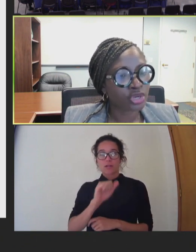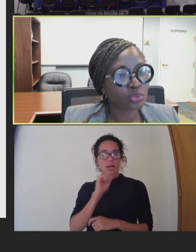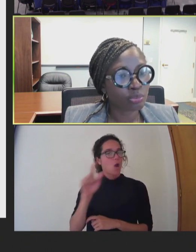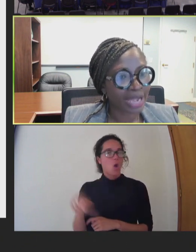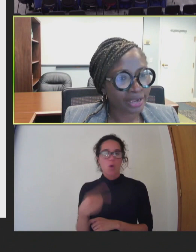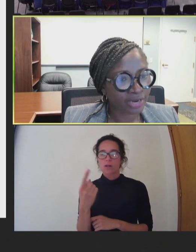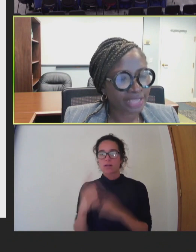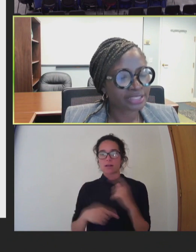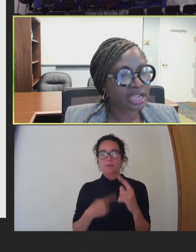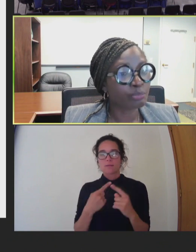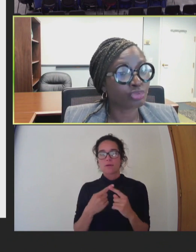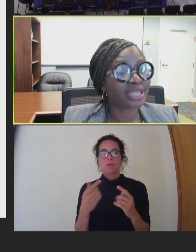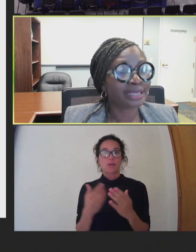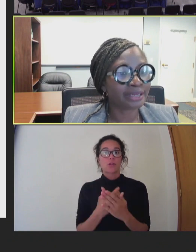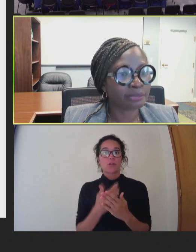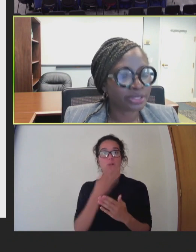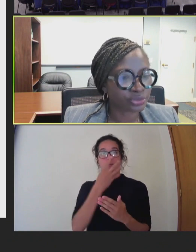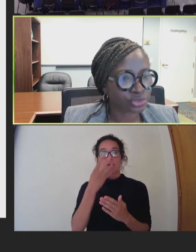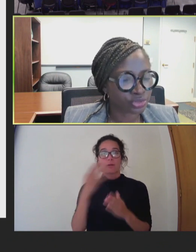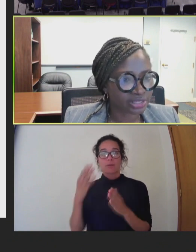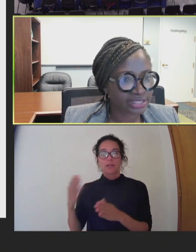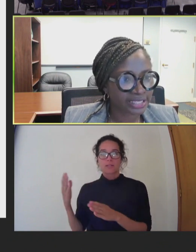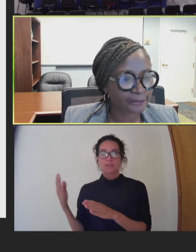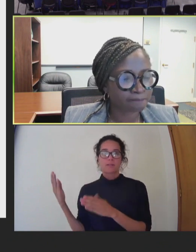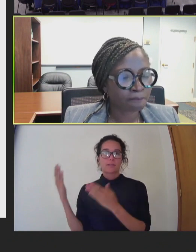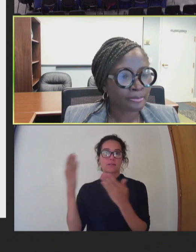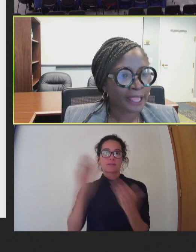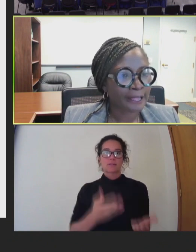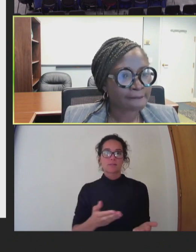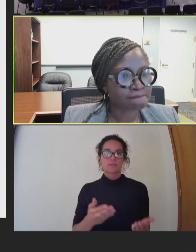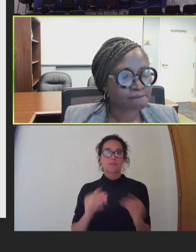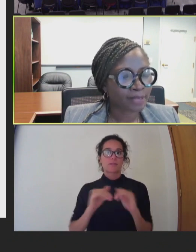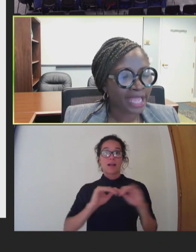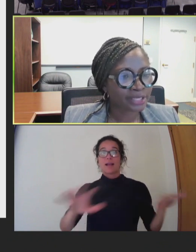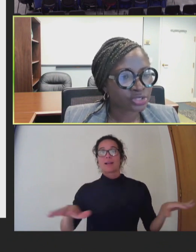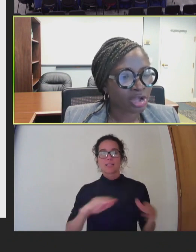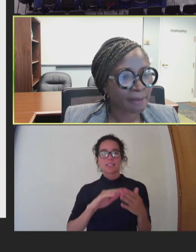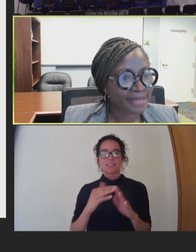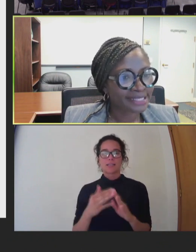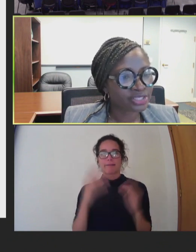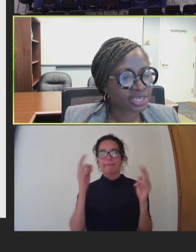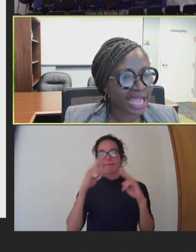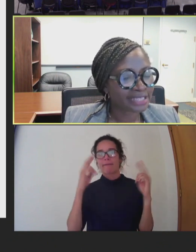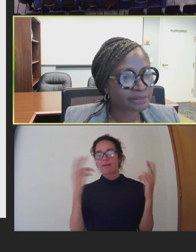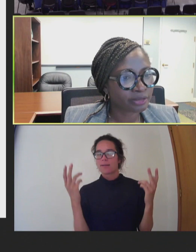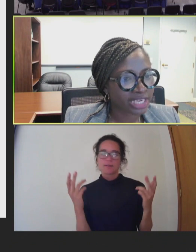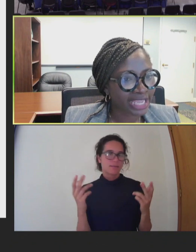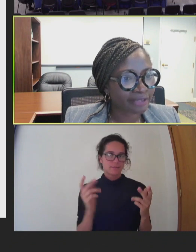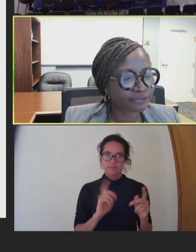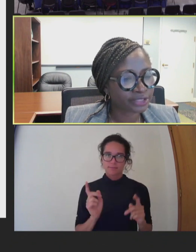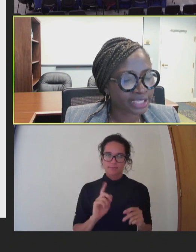new migrants bringing measles to the city. And so, our messaging had to be carefully,